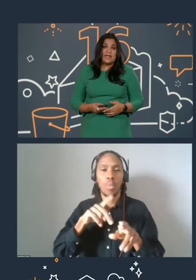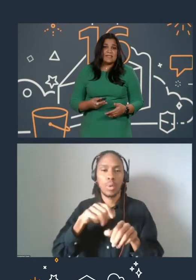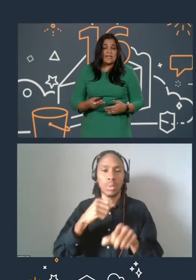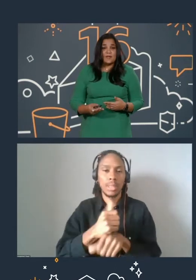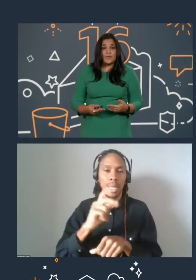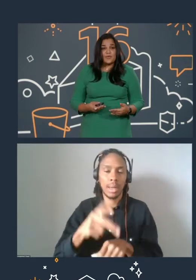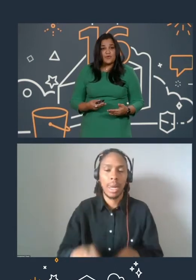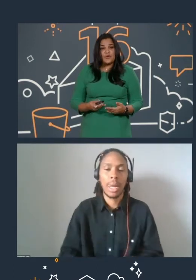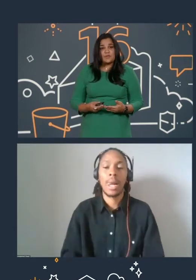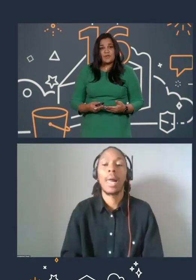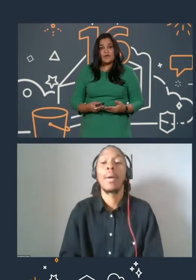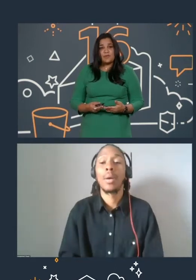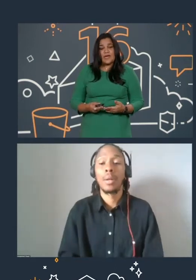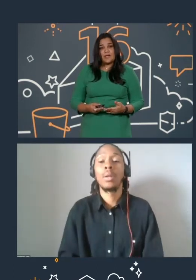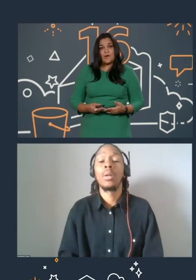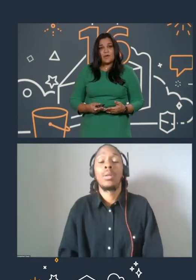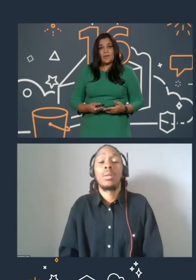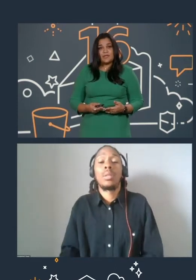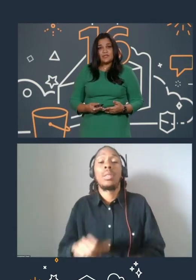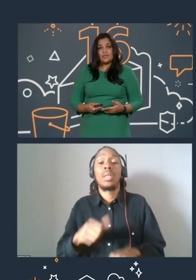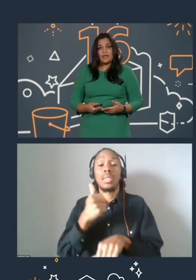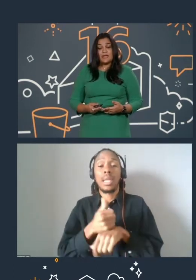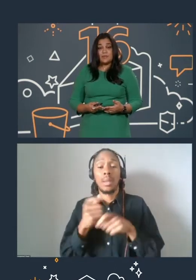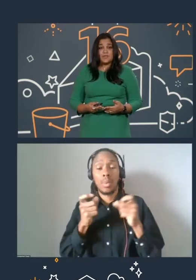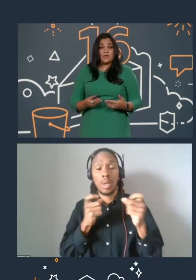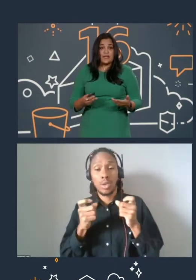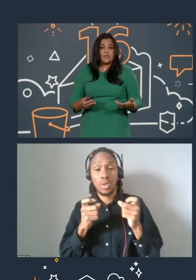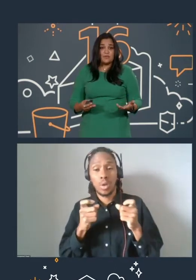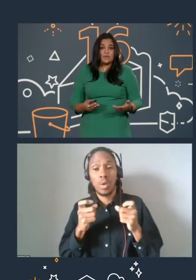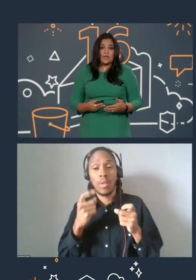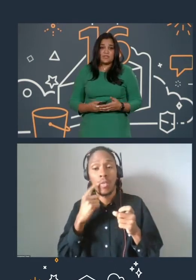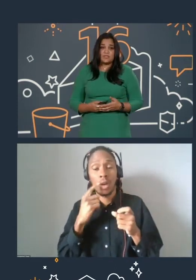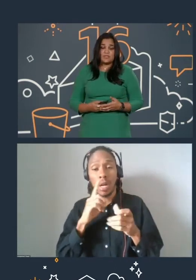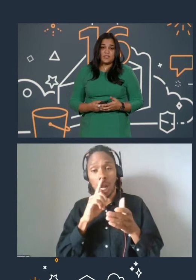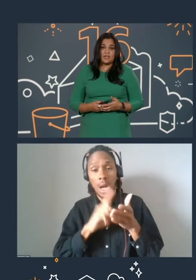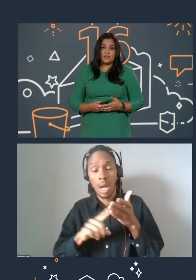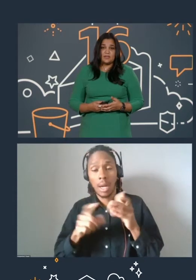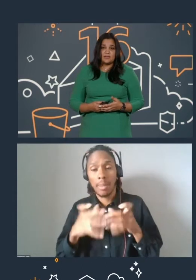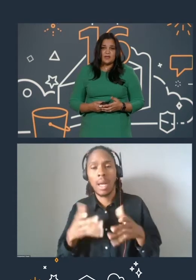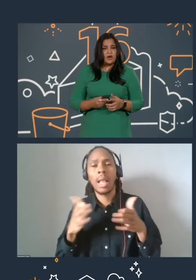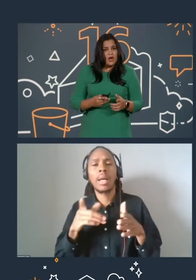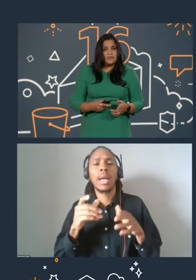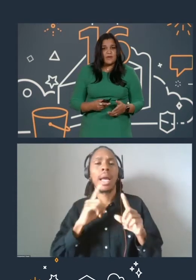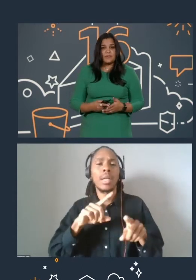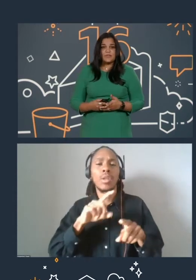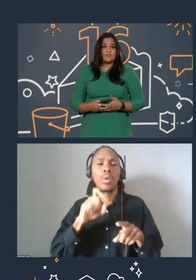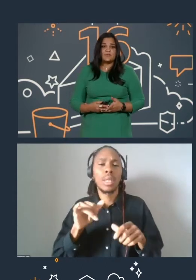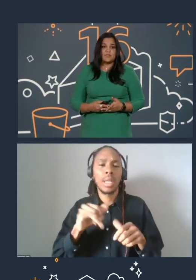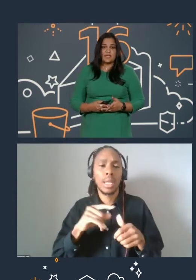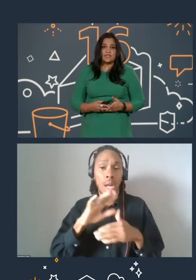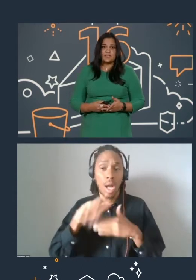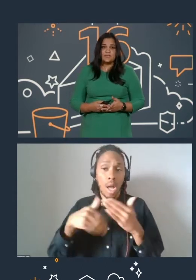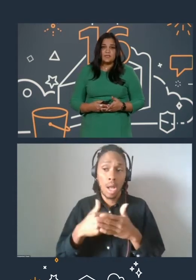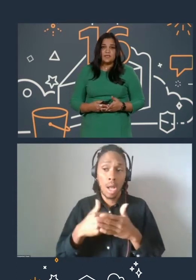And setting up controls on Backup Audit Manager enables you answer those questions, such as, "Are all of my resources protected?"